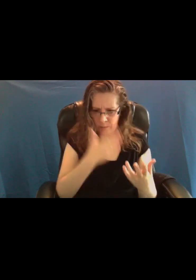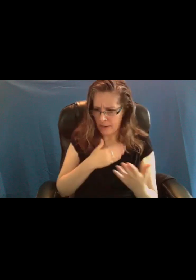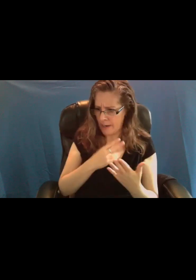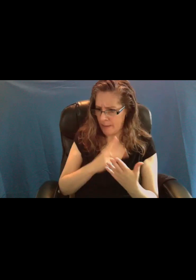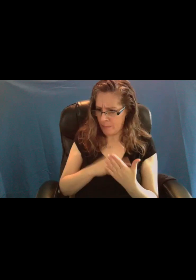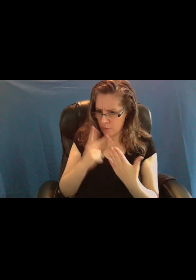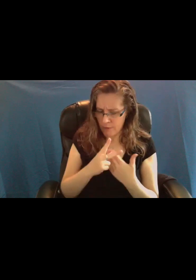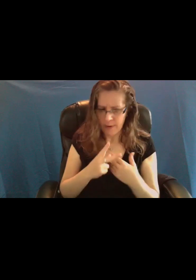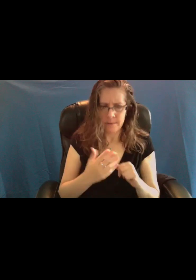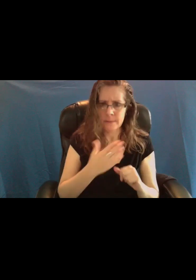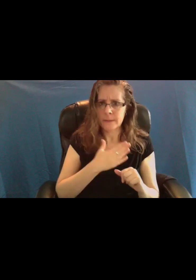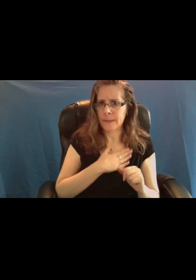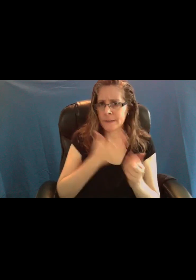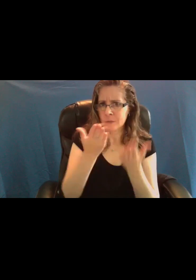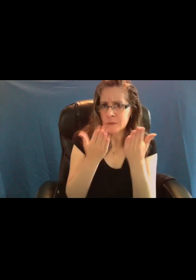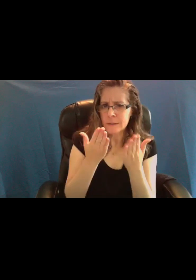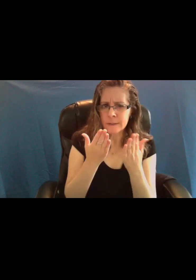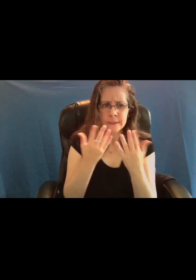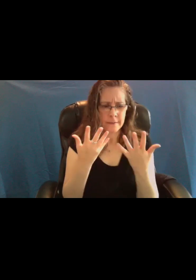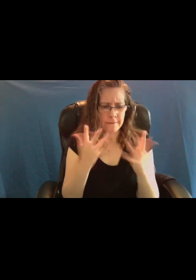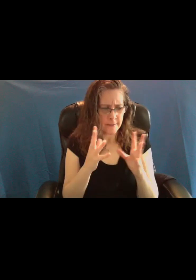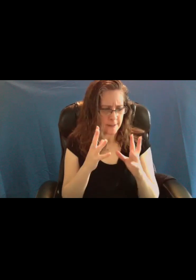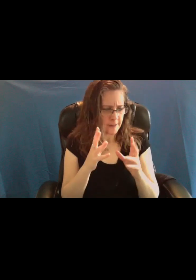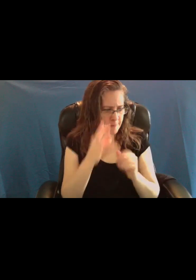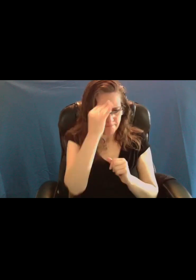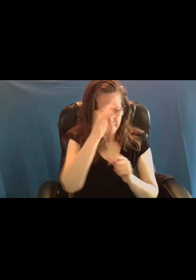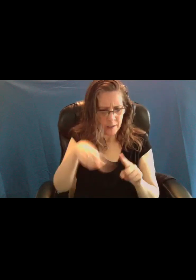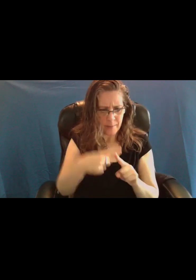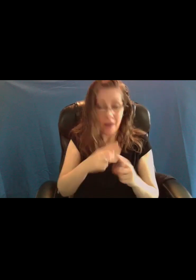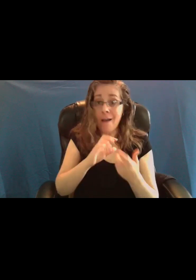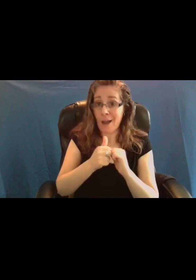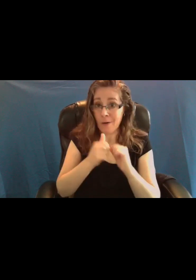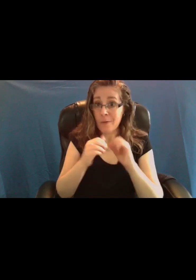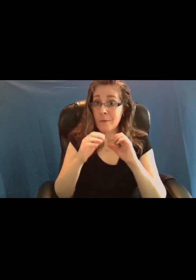about how people communicate in the context of your business